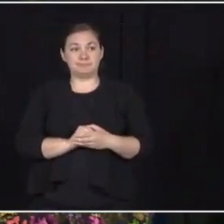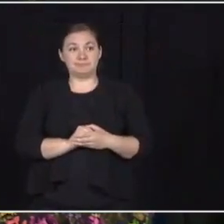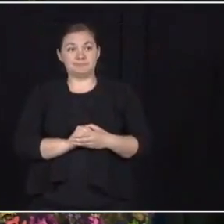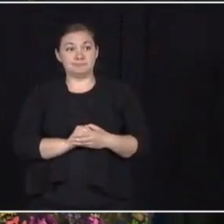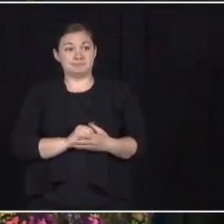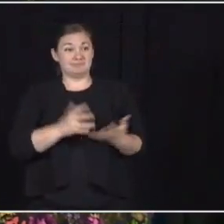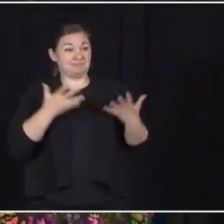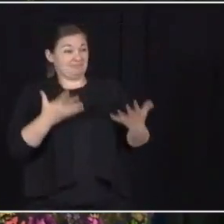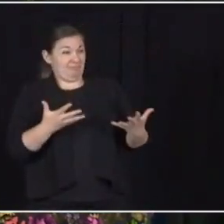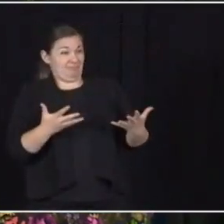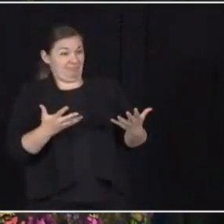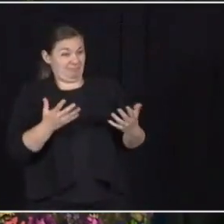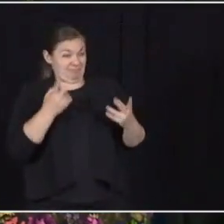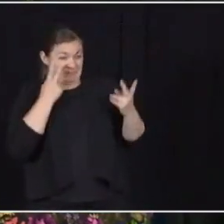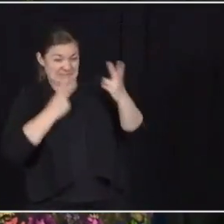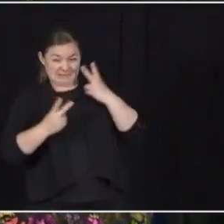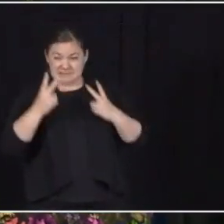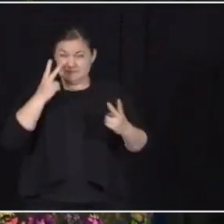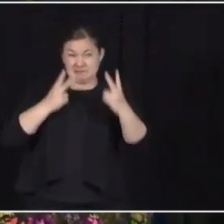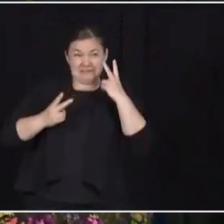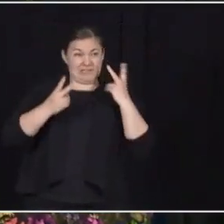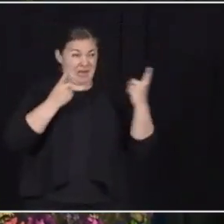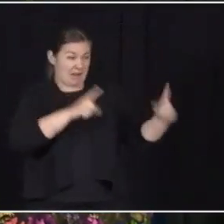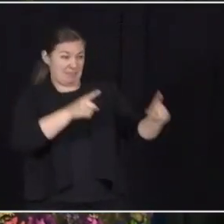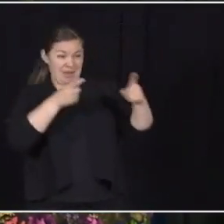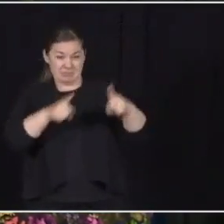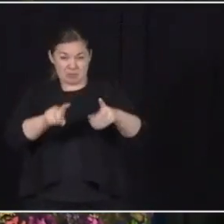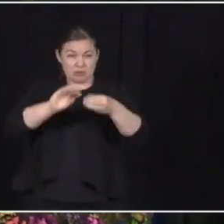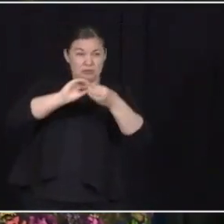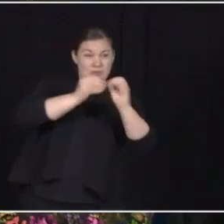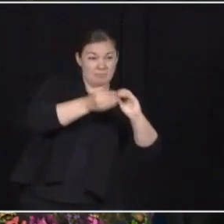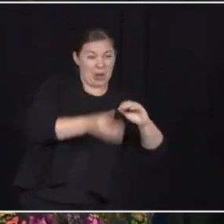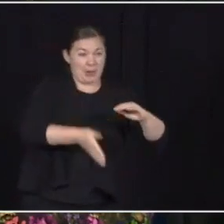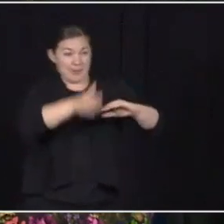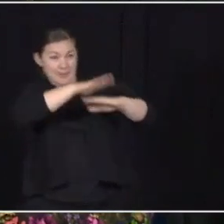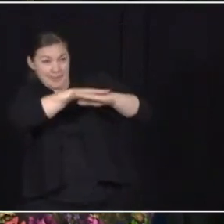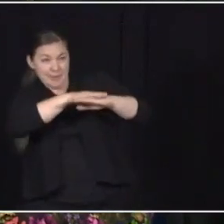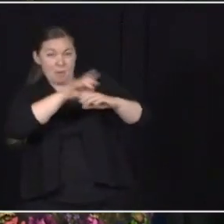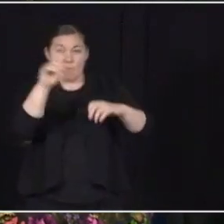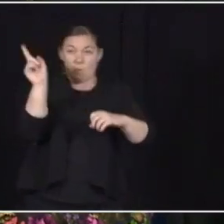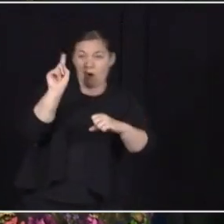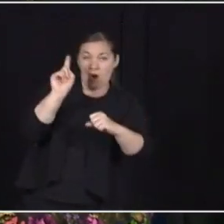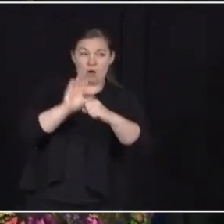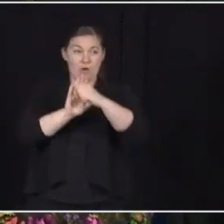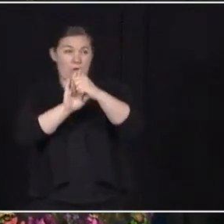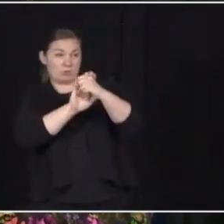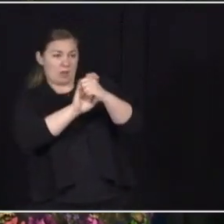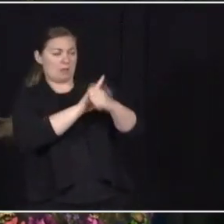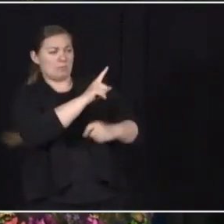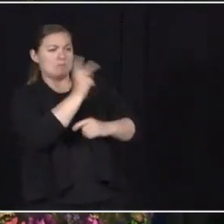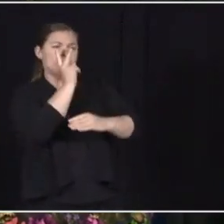like to take this question. But based on current patterns of what you are seeing in terms of caseloads and where they